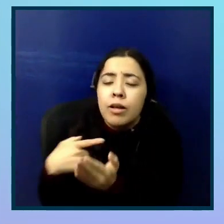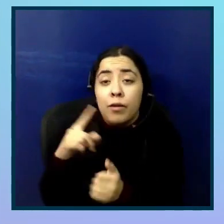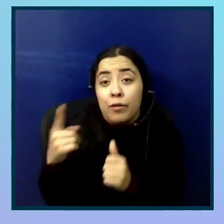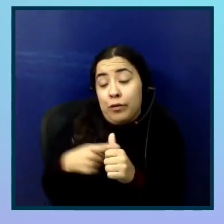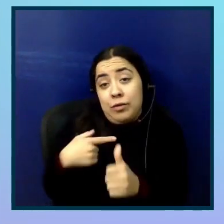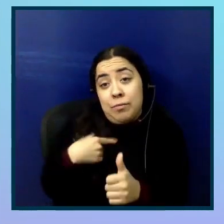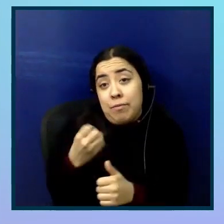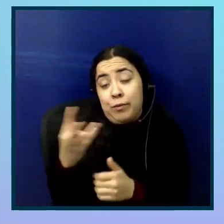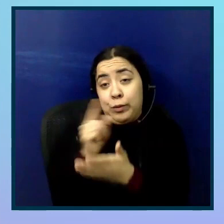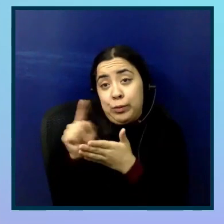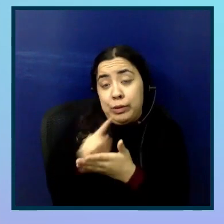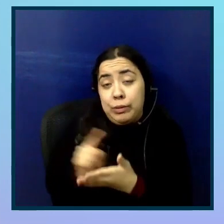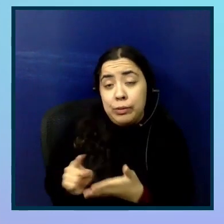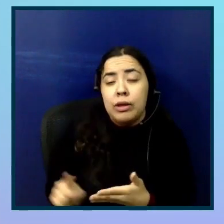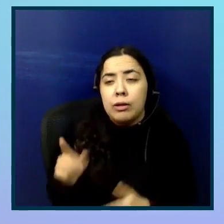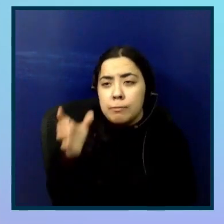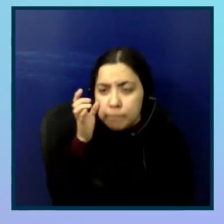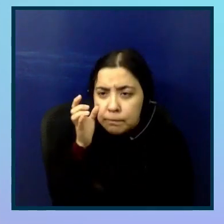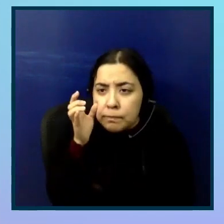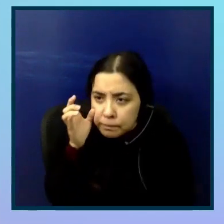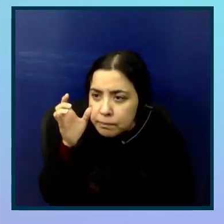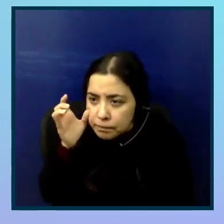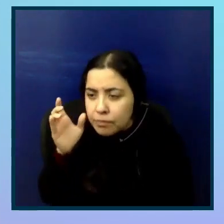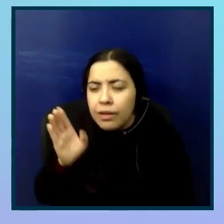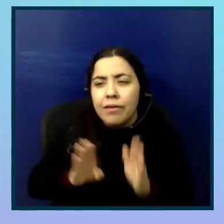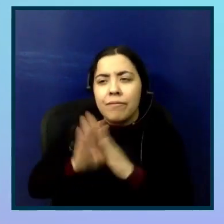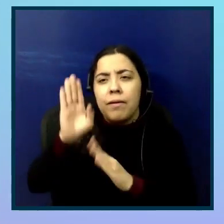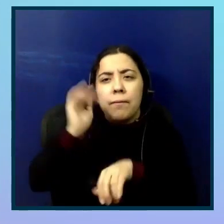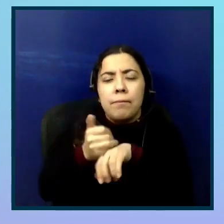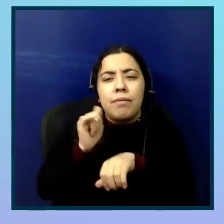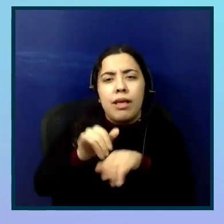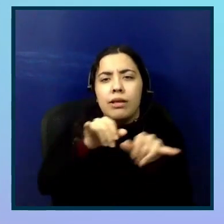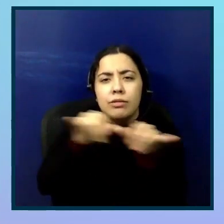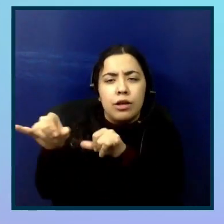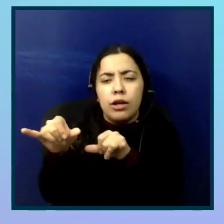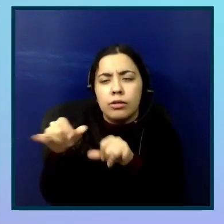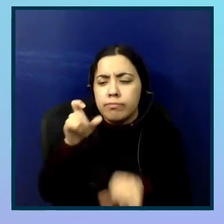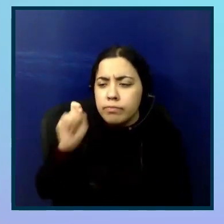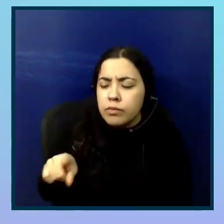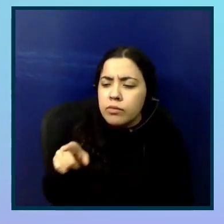as I was developing these standards to be like, what is it that you find difficult to understand about accessibility?